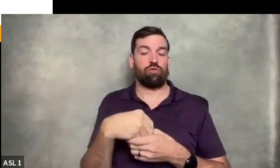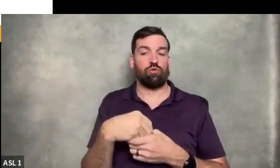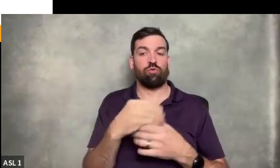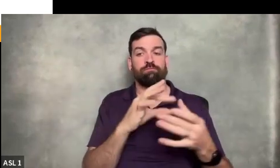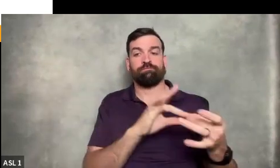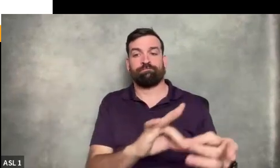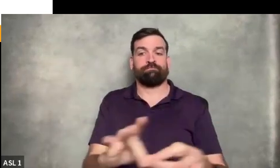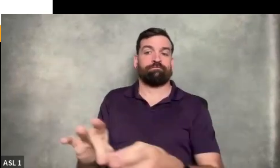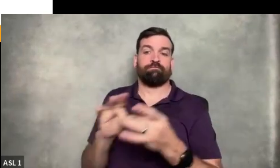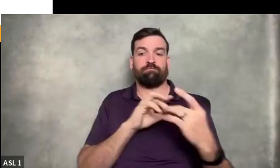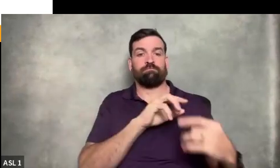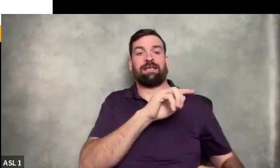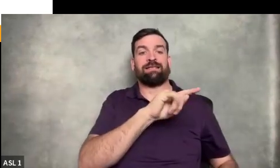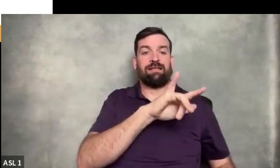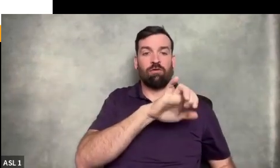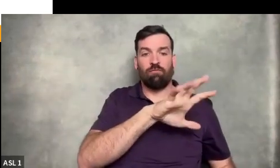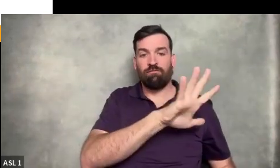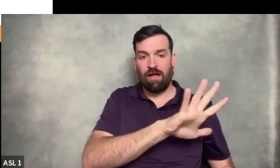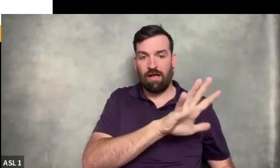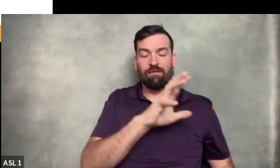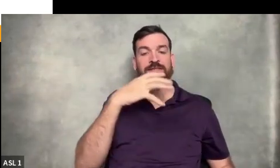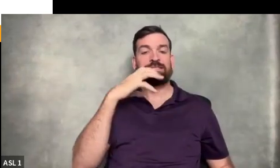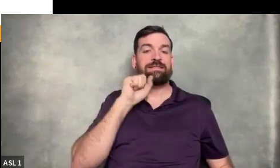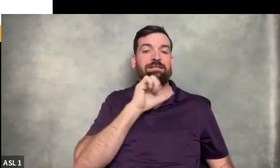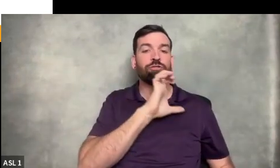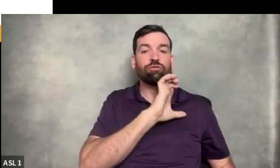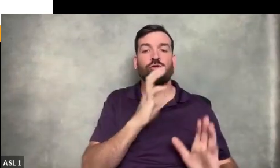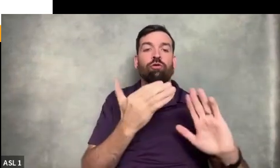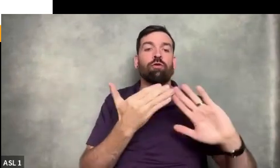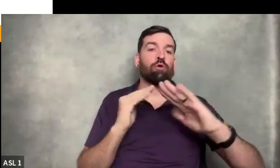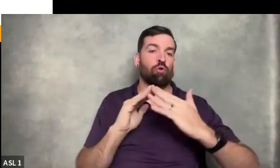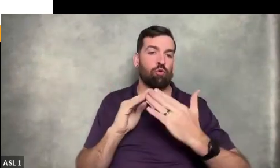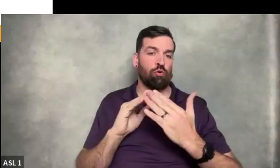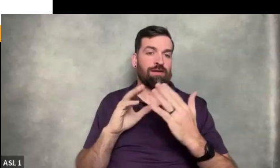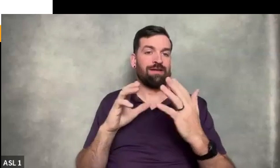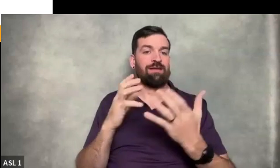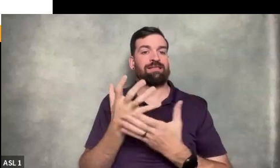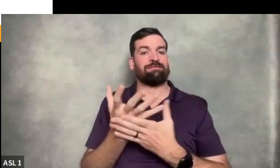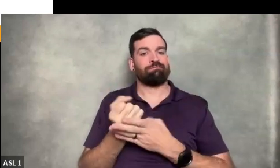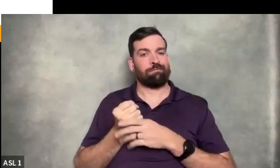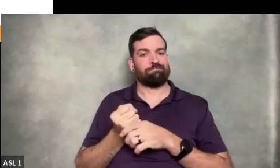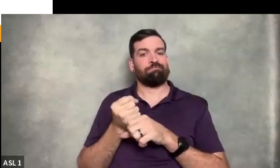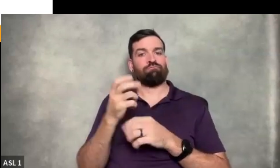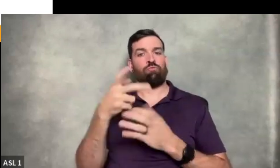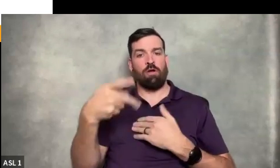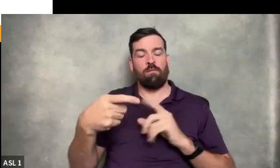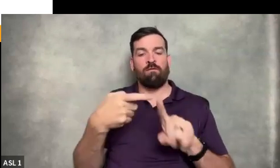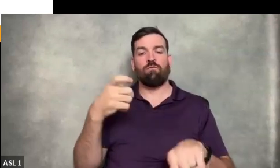the Title V Senior Community Service Employment Program, administered by the Department of Labor,